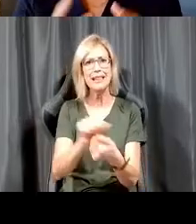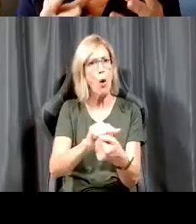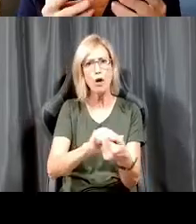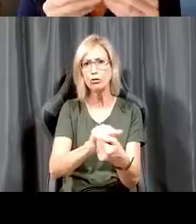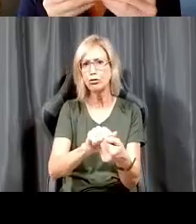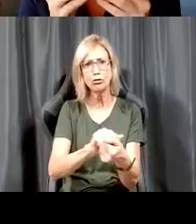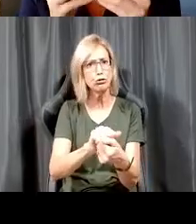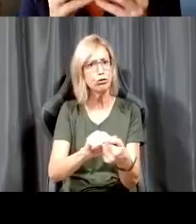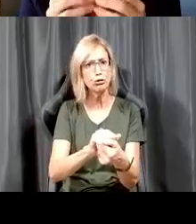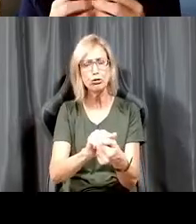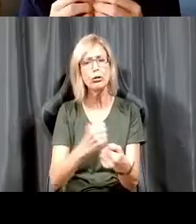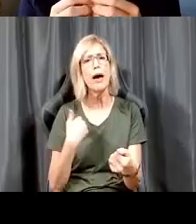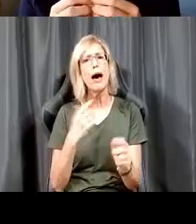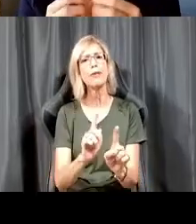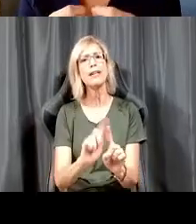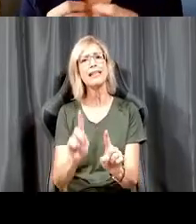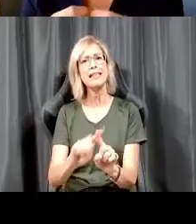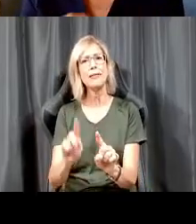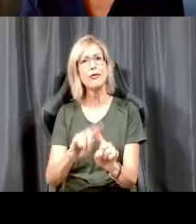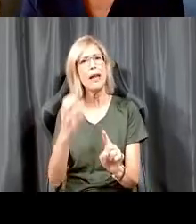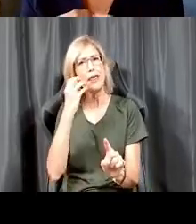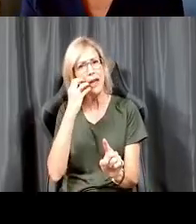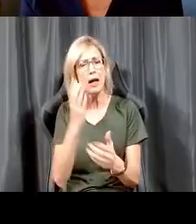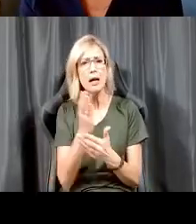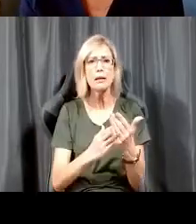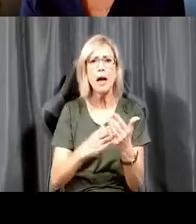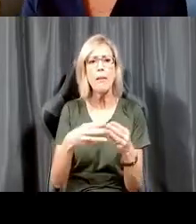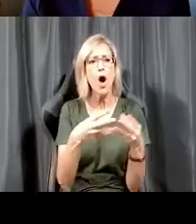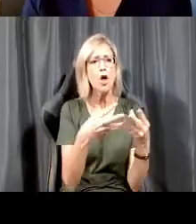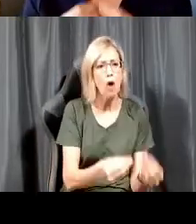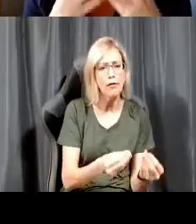They come in different densities. So some are harder than others. Because some kids when they